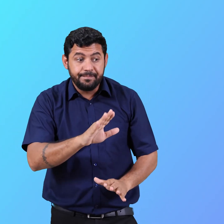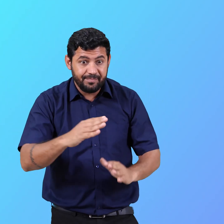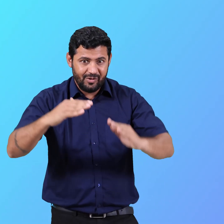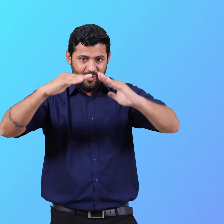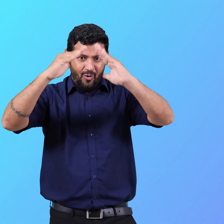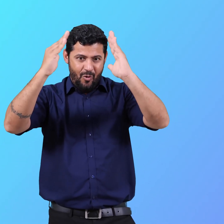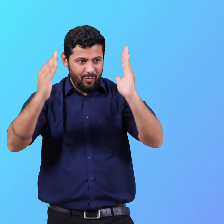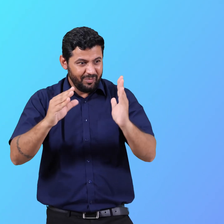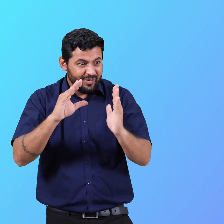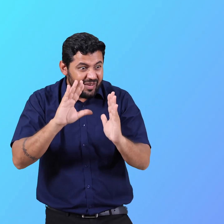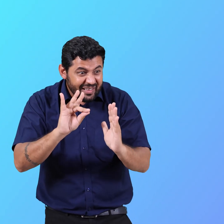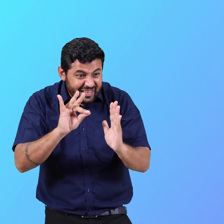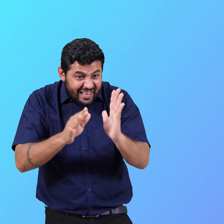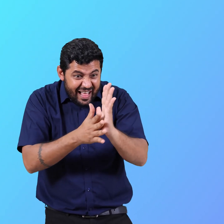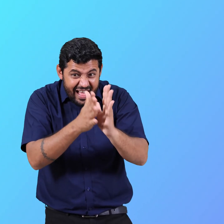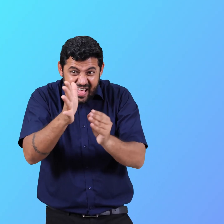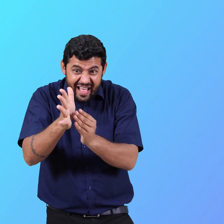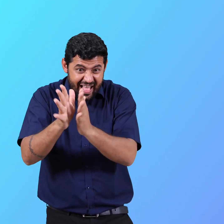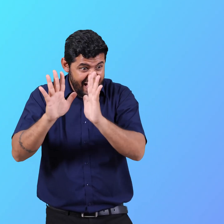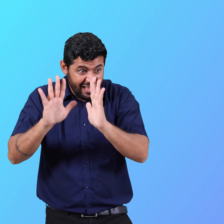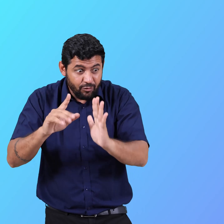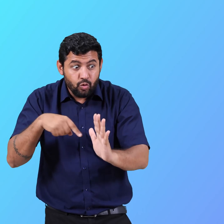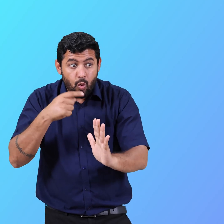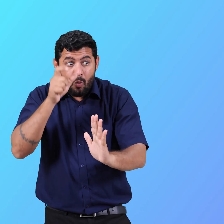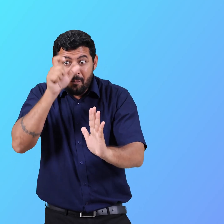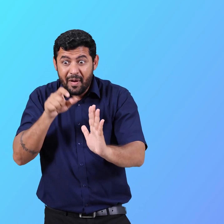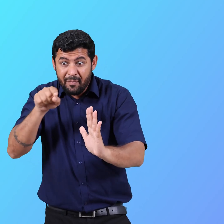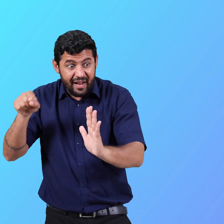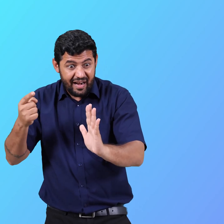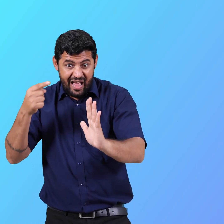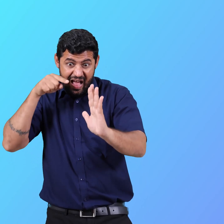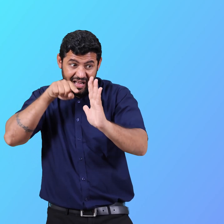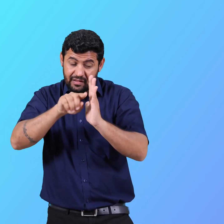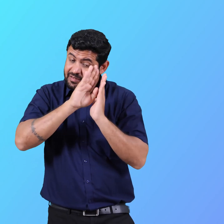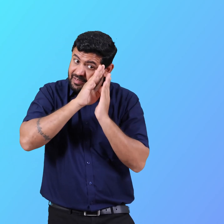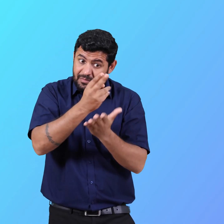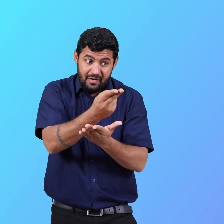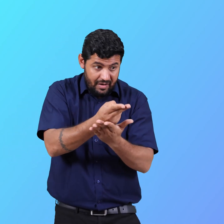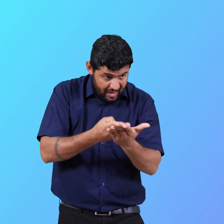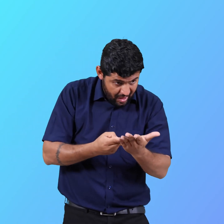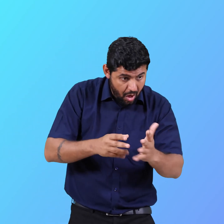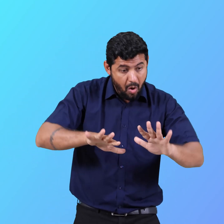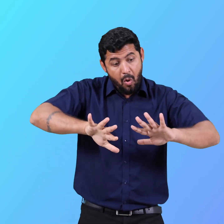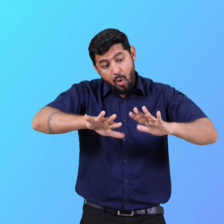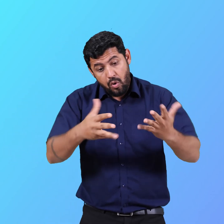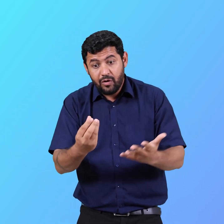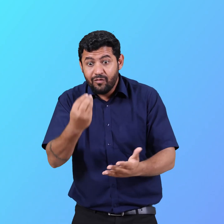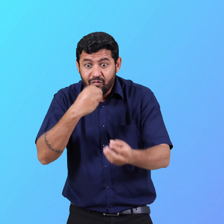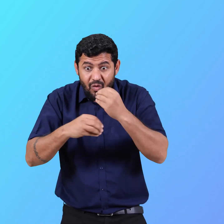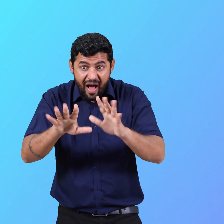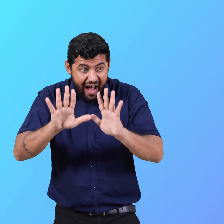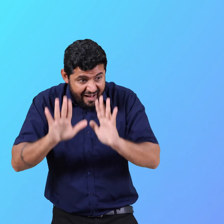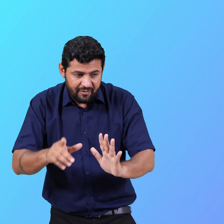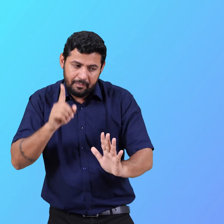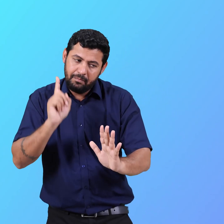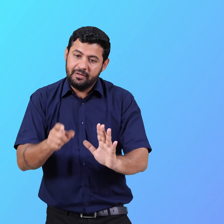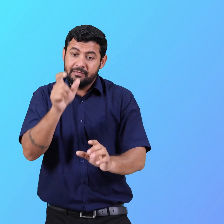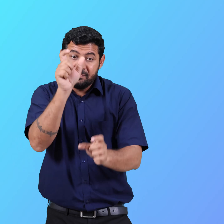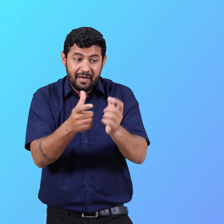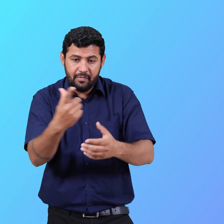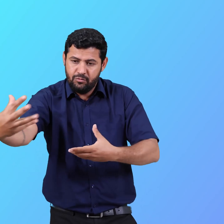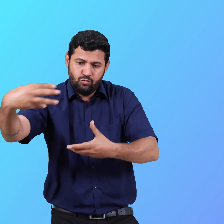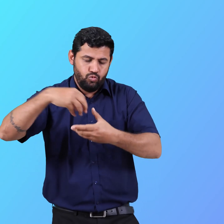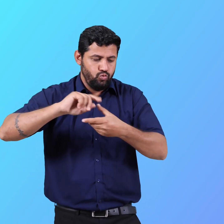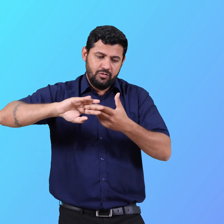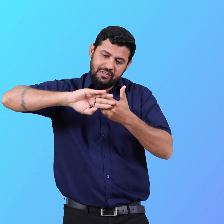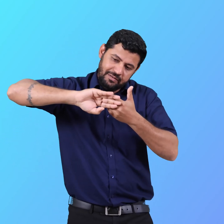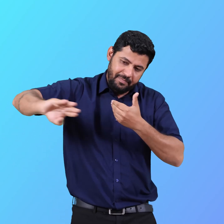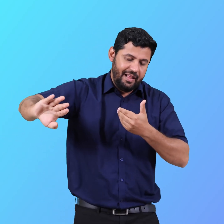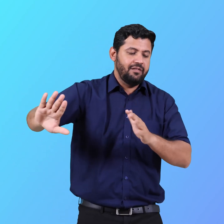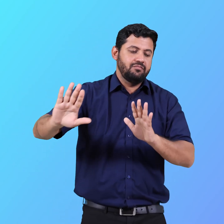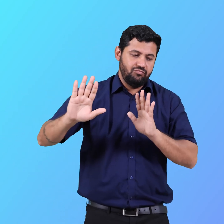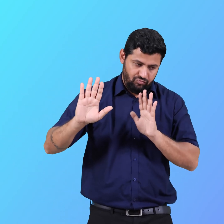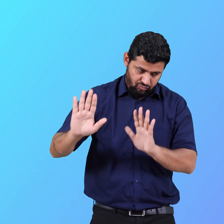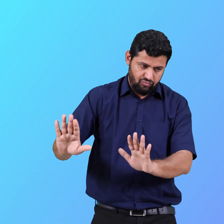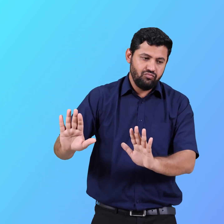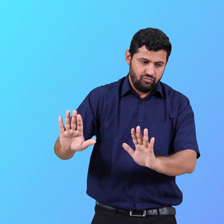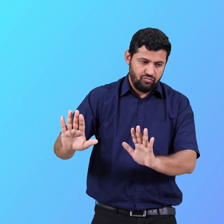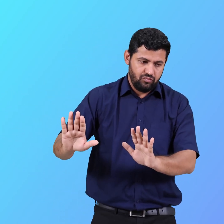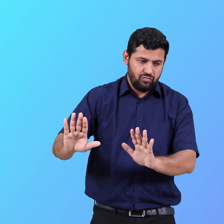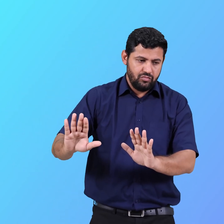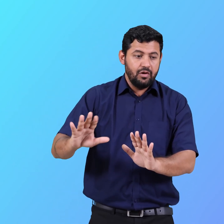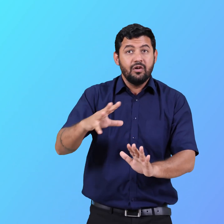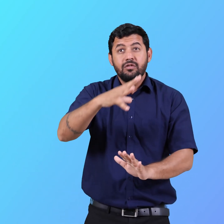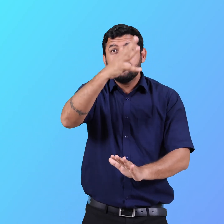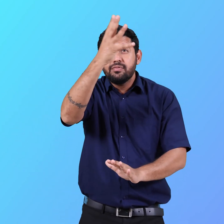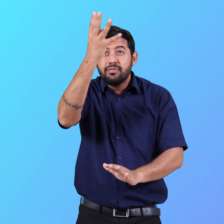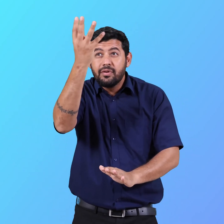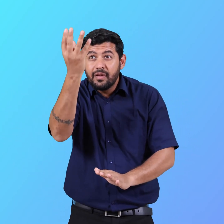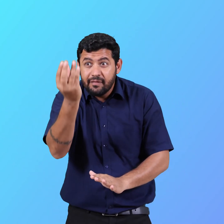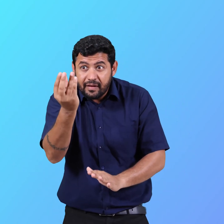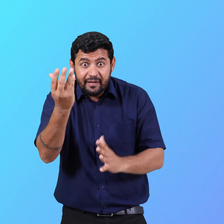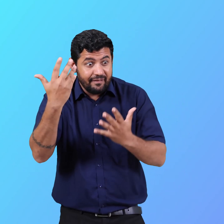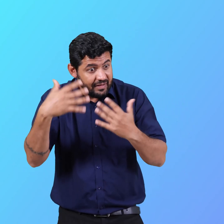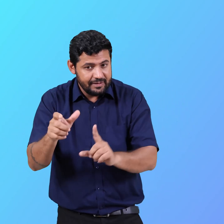Anyone who goes into that house will be unclean until evening.